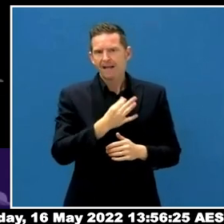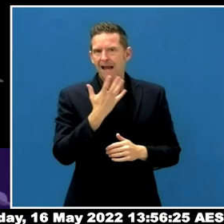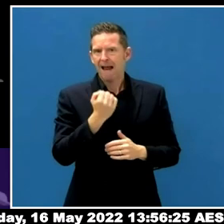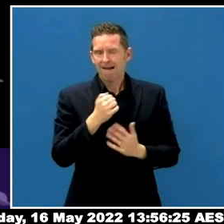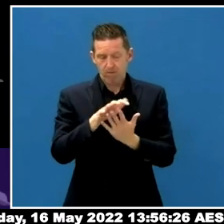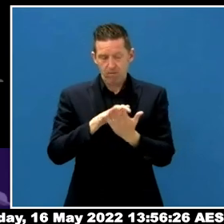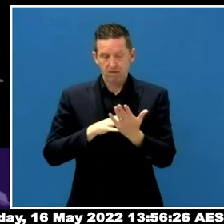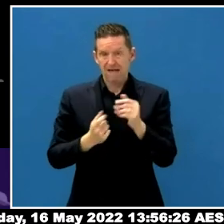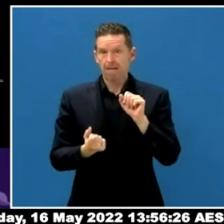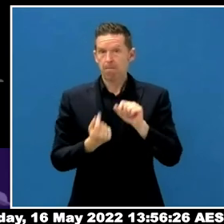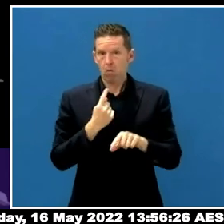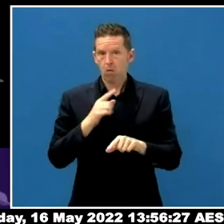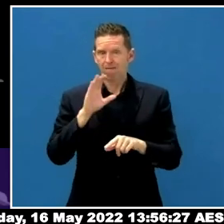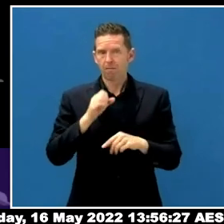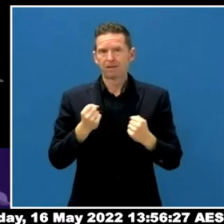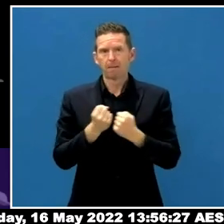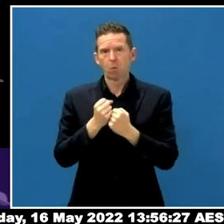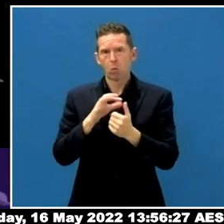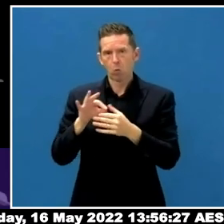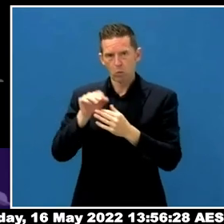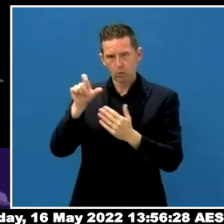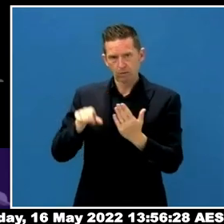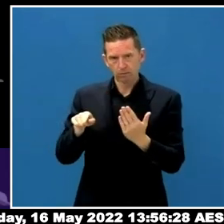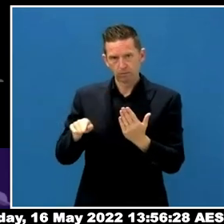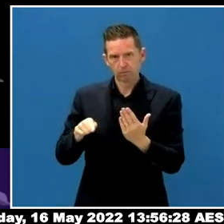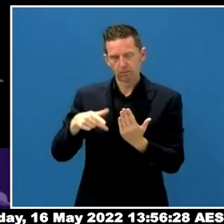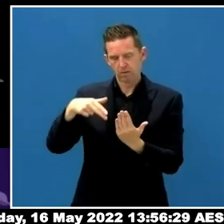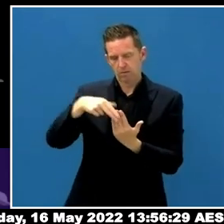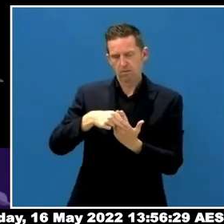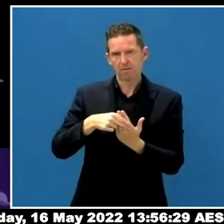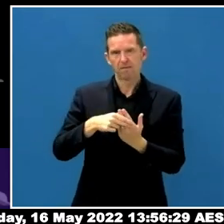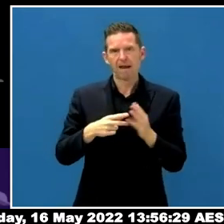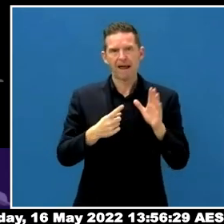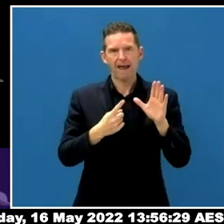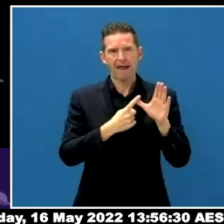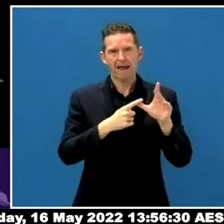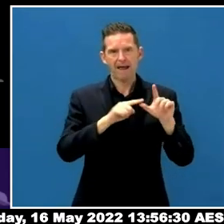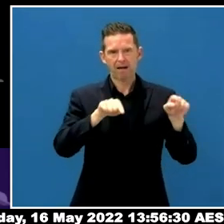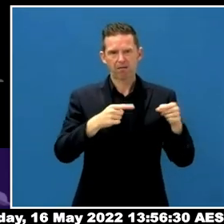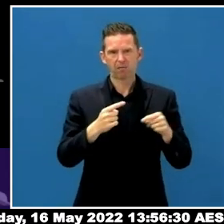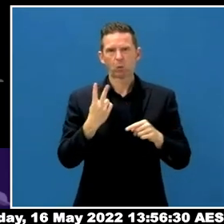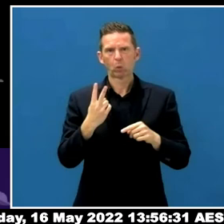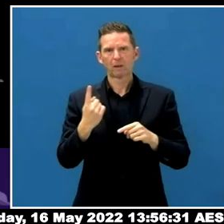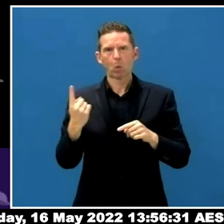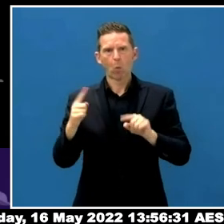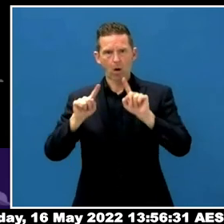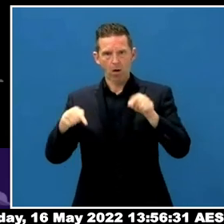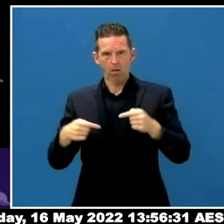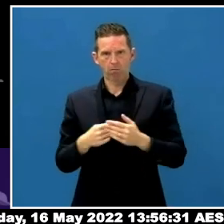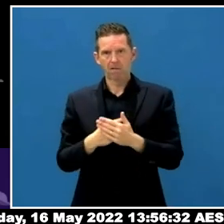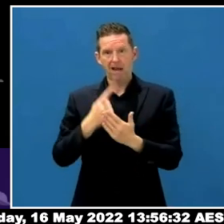It's behind hearing bundle A, tab 21. It's the last document, Lilly, for your benefit that I was going to take you to.